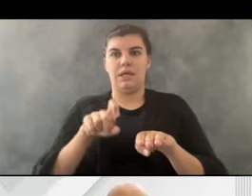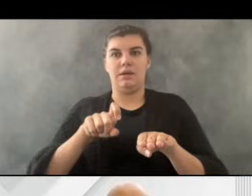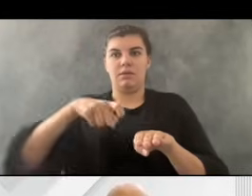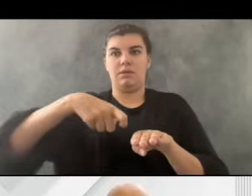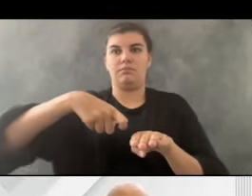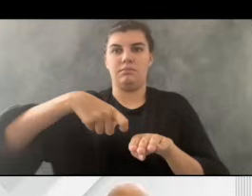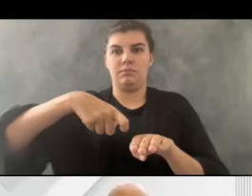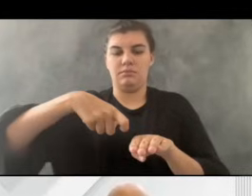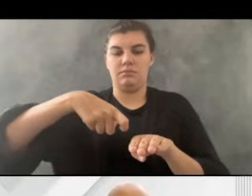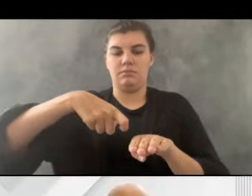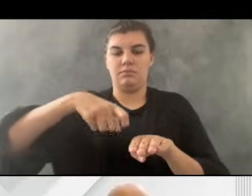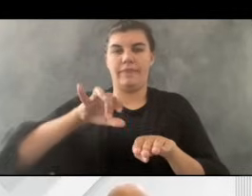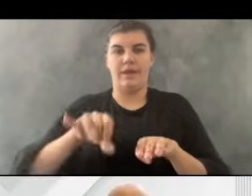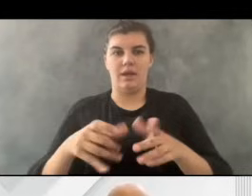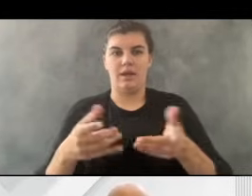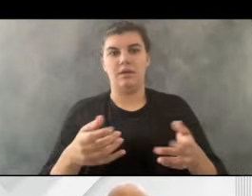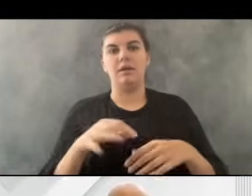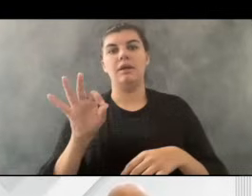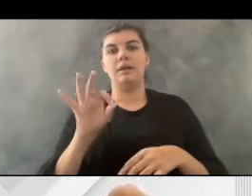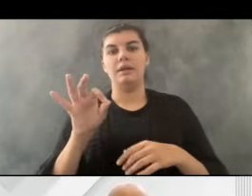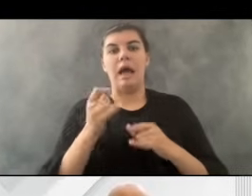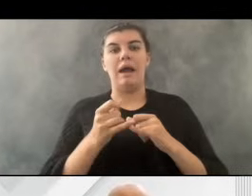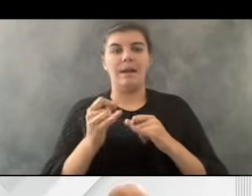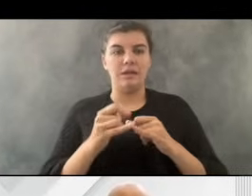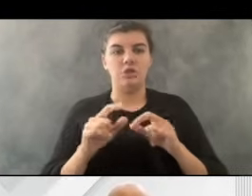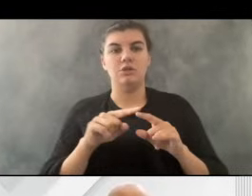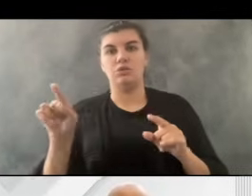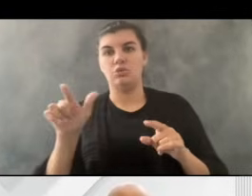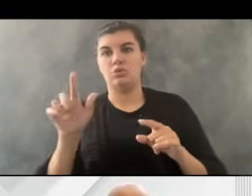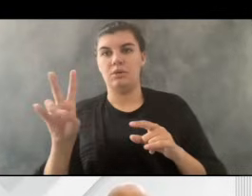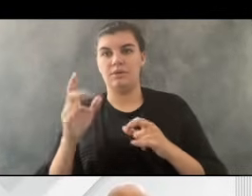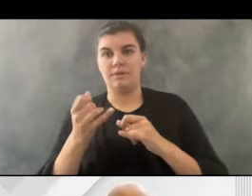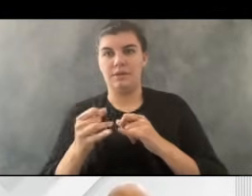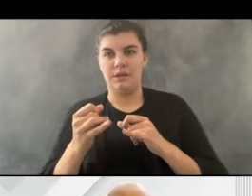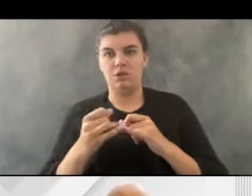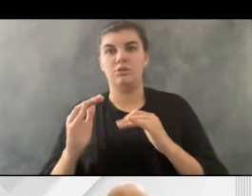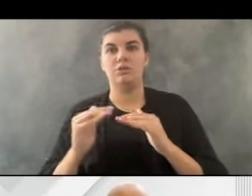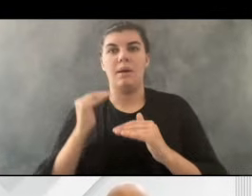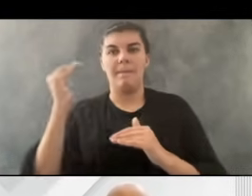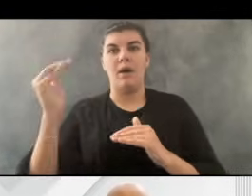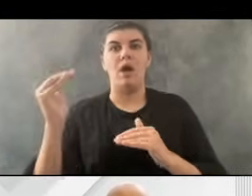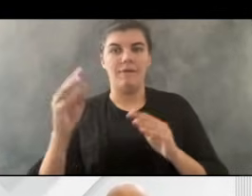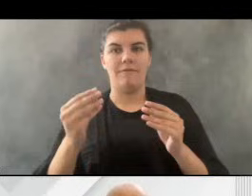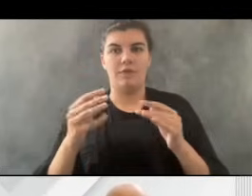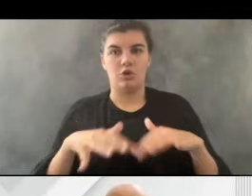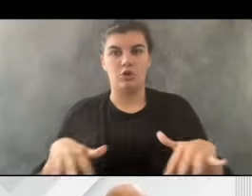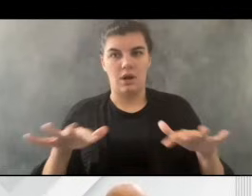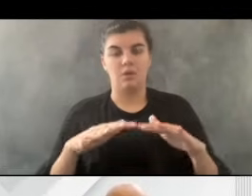under an element between 9 inches and 27 inches above the ground surface; the maximum depth is 25